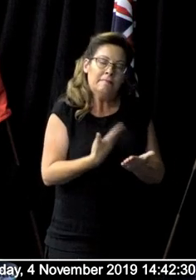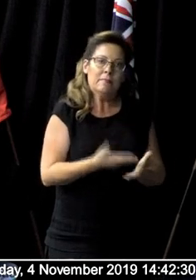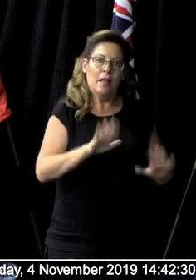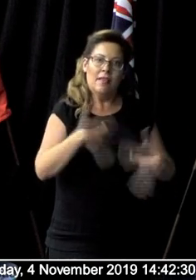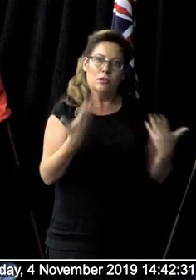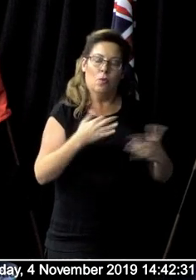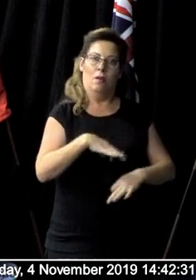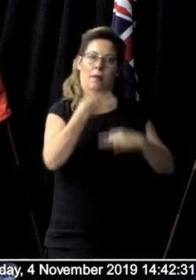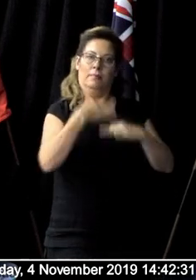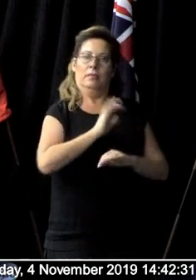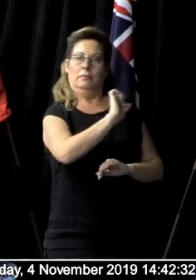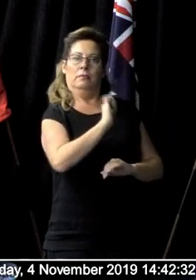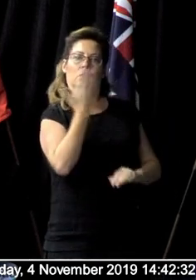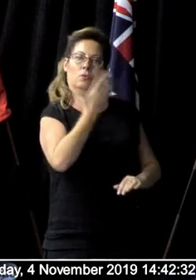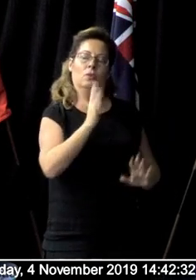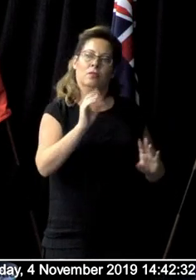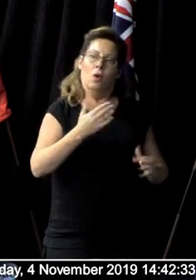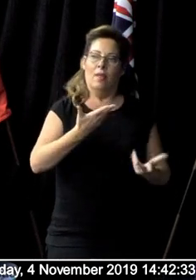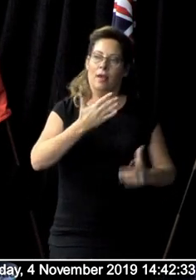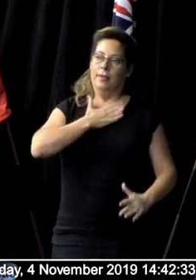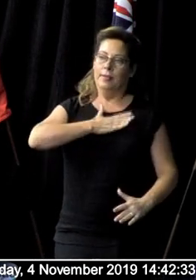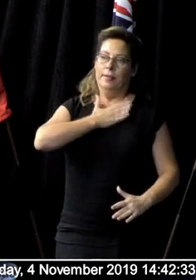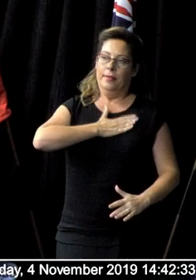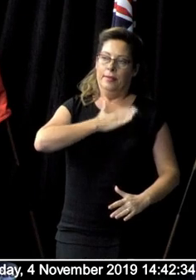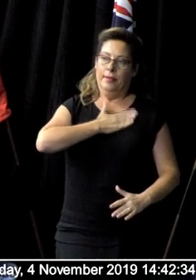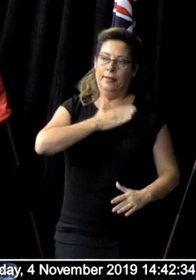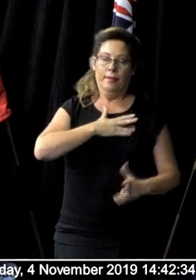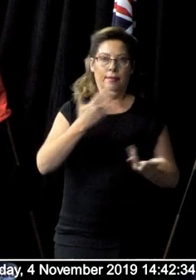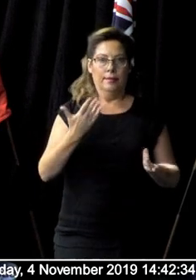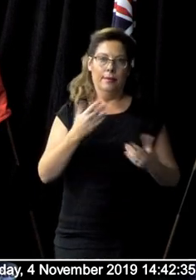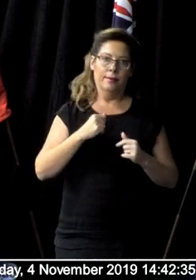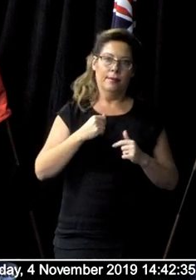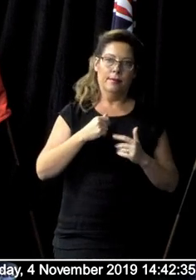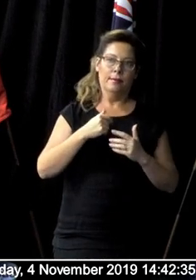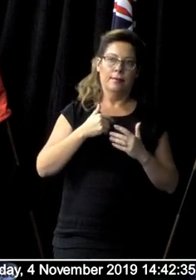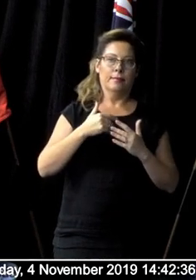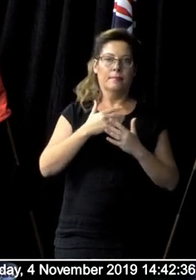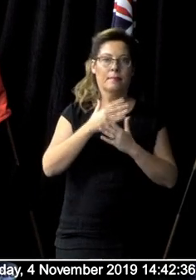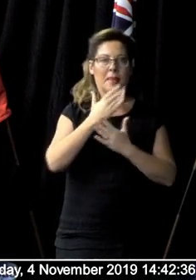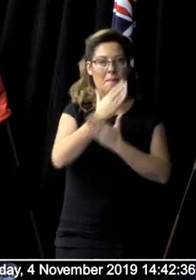And so they find themselves there part- time for the whole year and then that